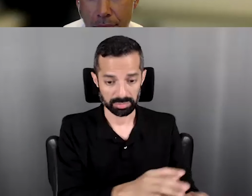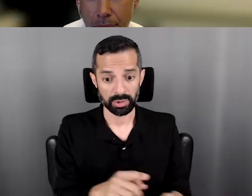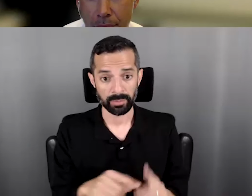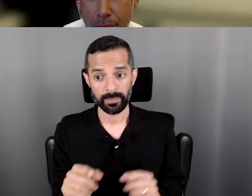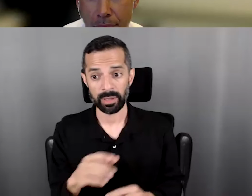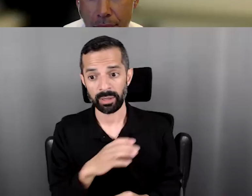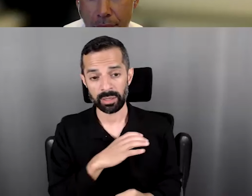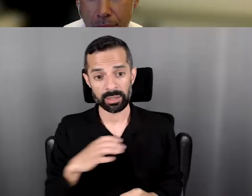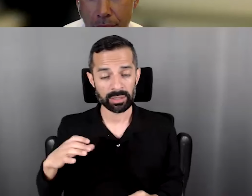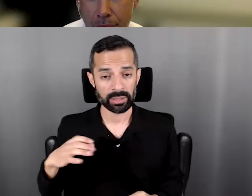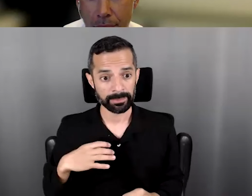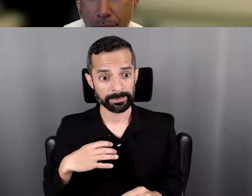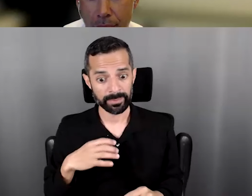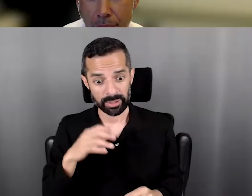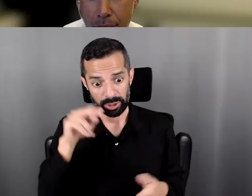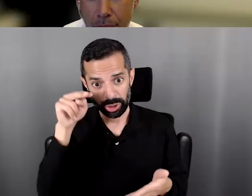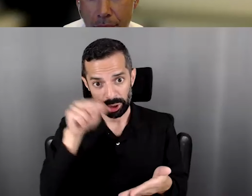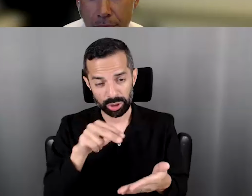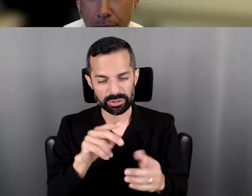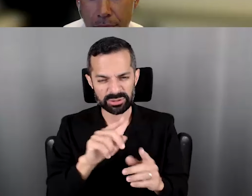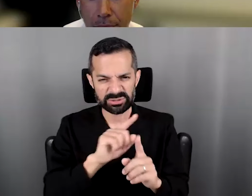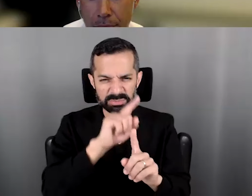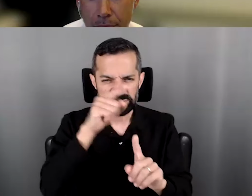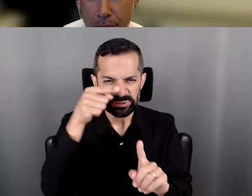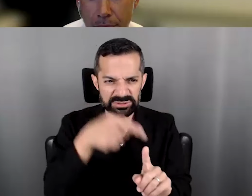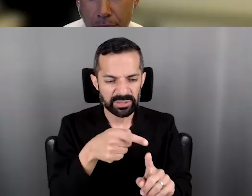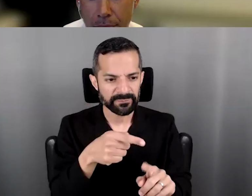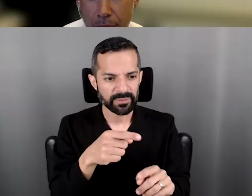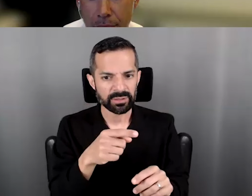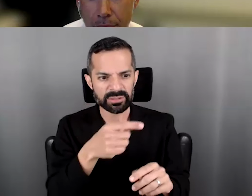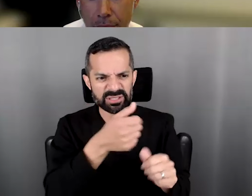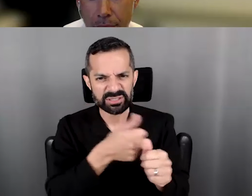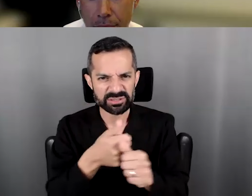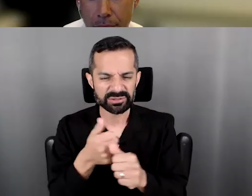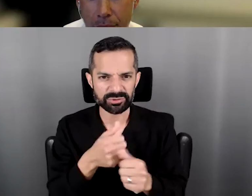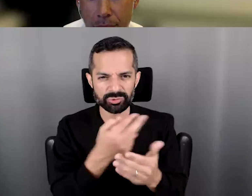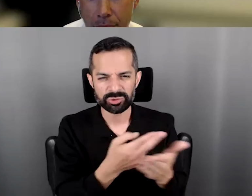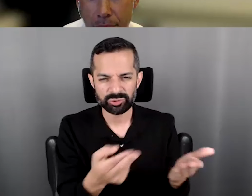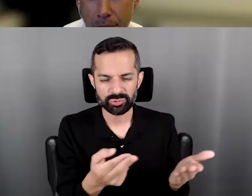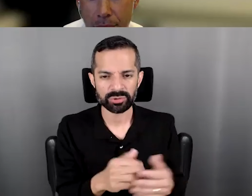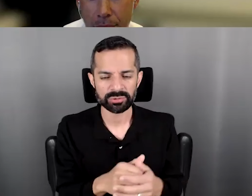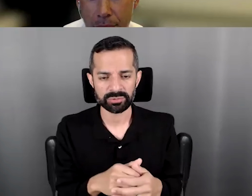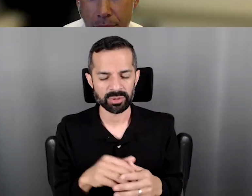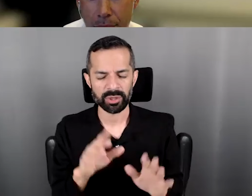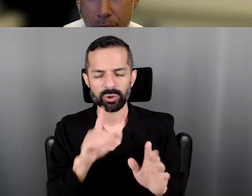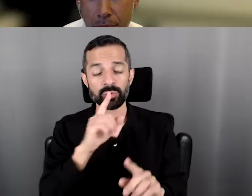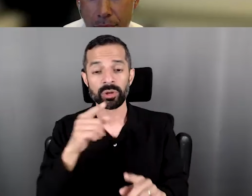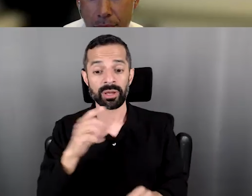specific details about the resources. So the committee isn't approving resources, they’re just kind of saying